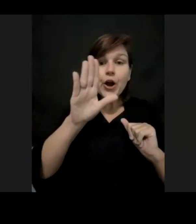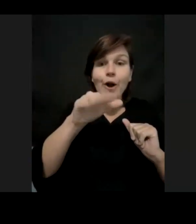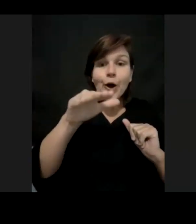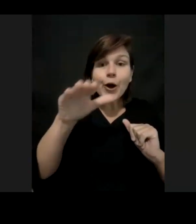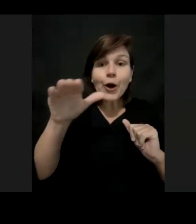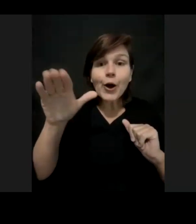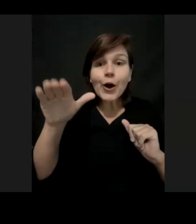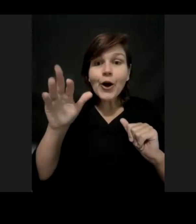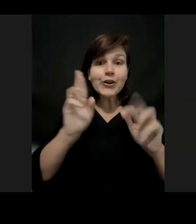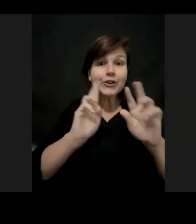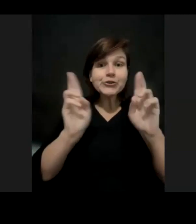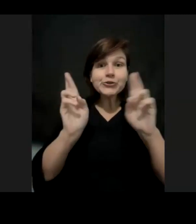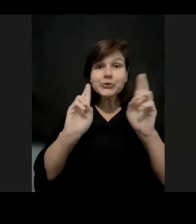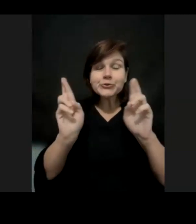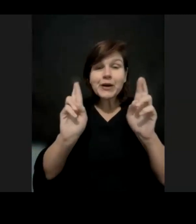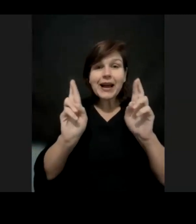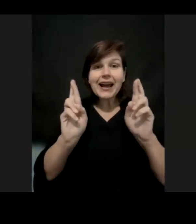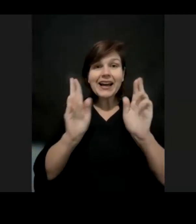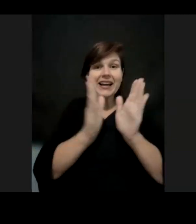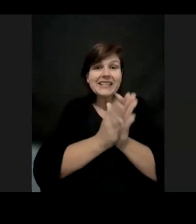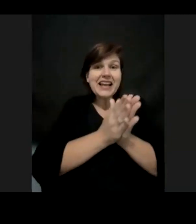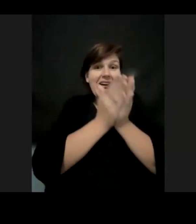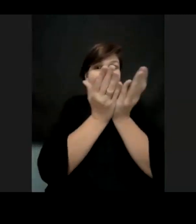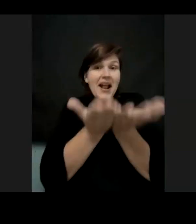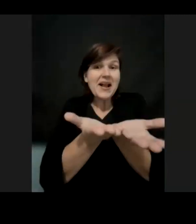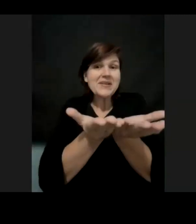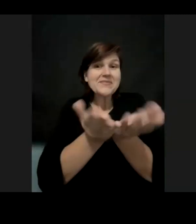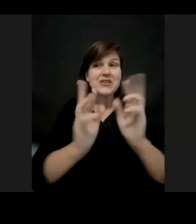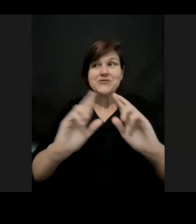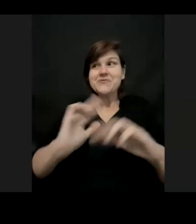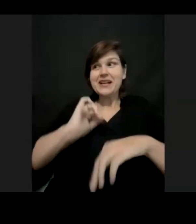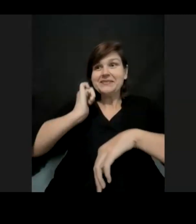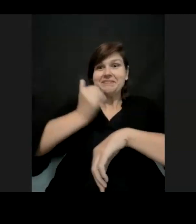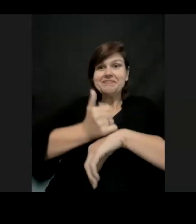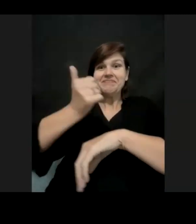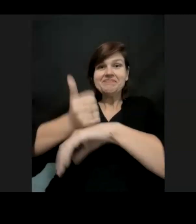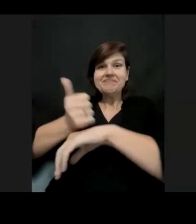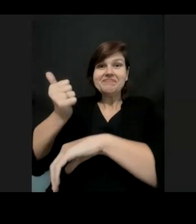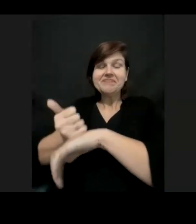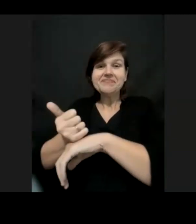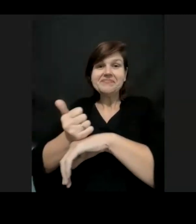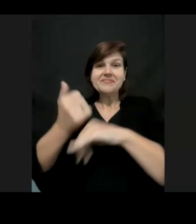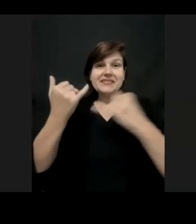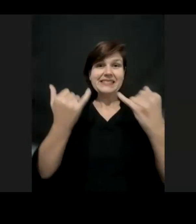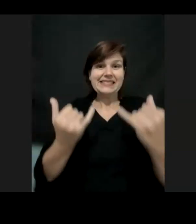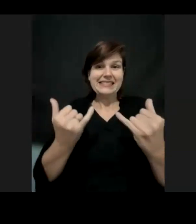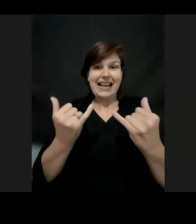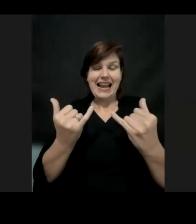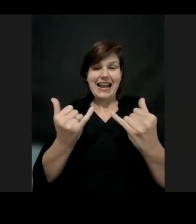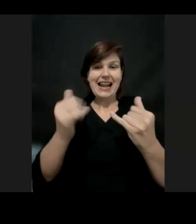All my things in the right place. Okay, boys and girls, get my gloves on. All right, we’re gonna go with a boom!